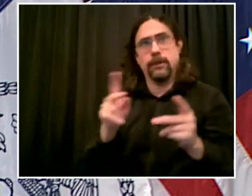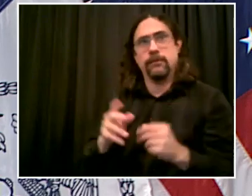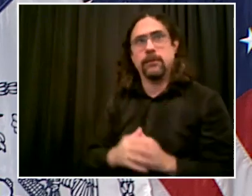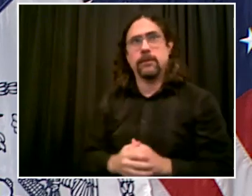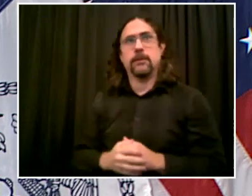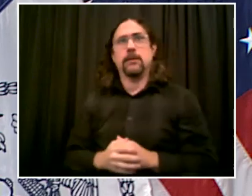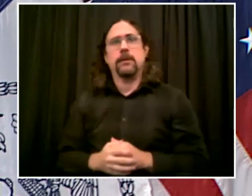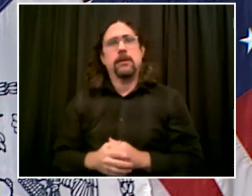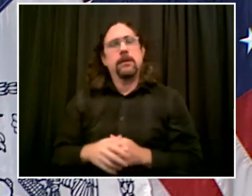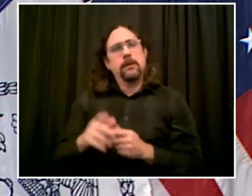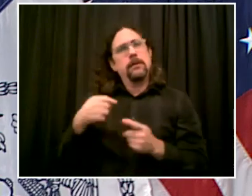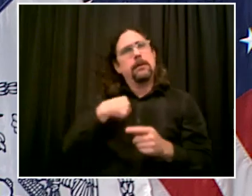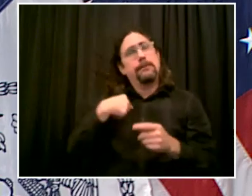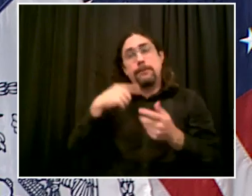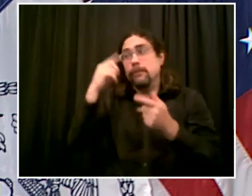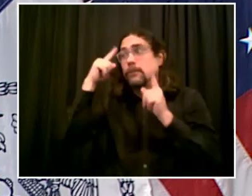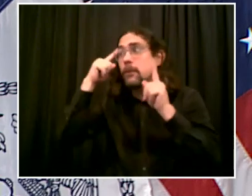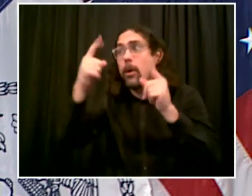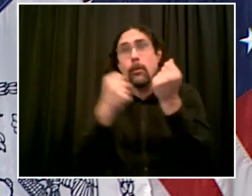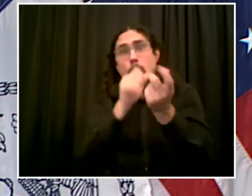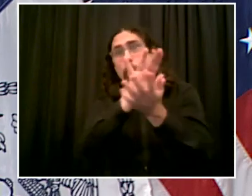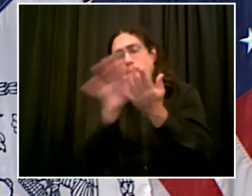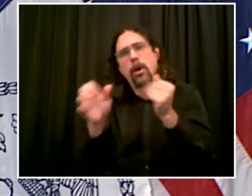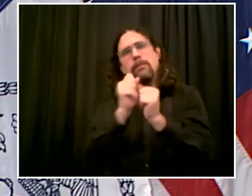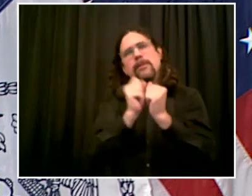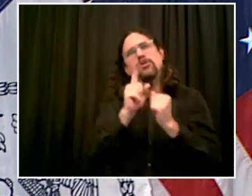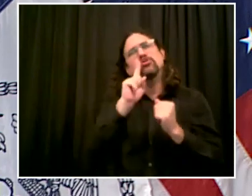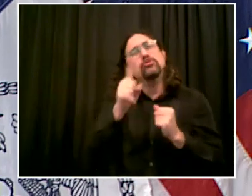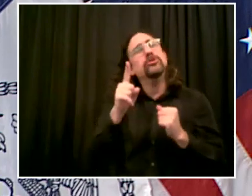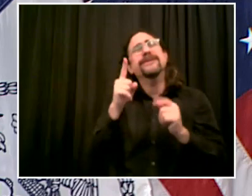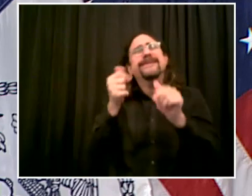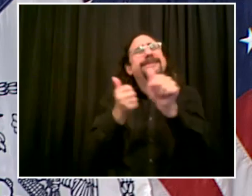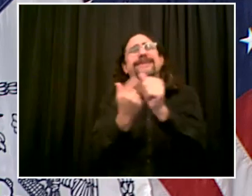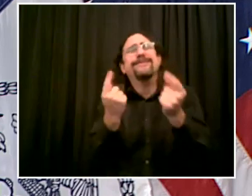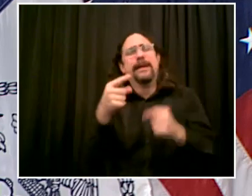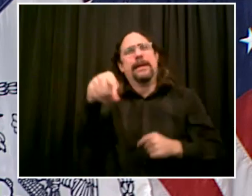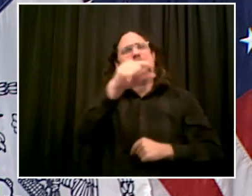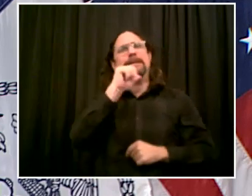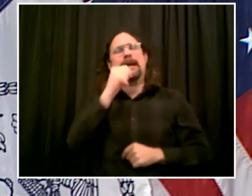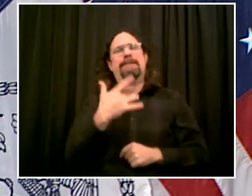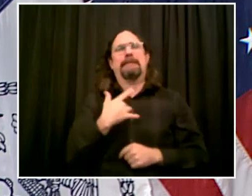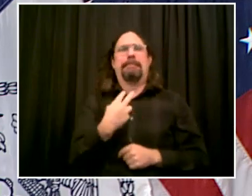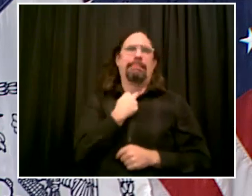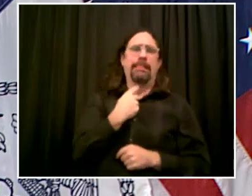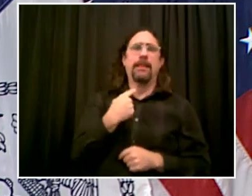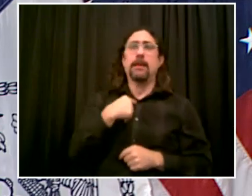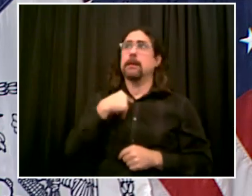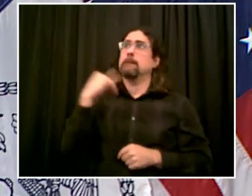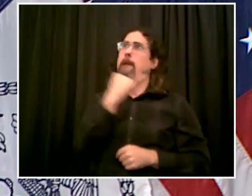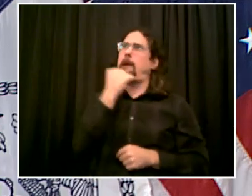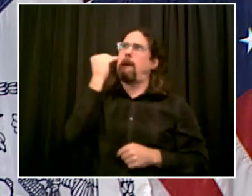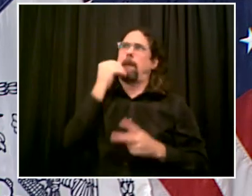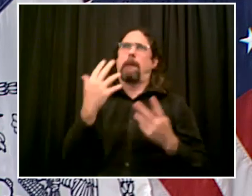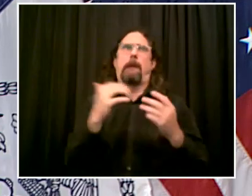KNOW THAT THEY WILL BE SUPPORTED AND HTENTH EWY I LL DO MORE TO SEPARATE FROM OTHERS AND THAT WILL STOP THE